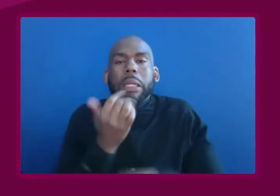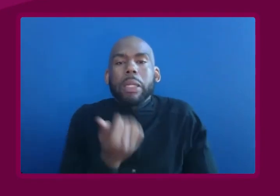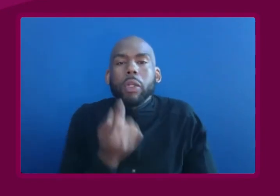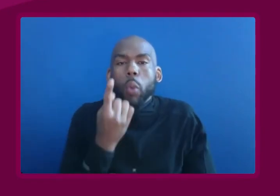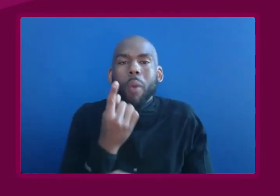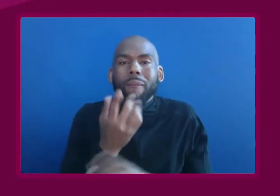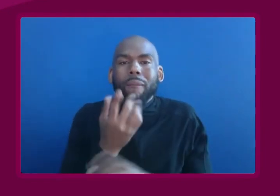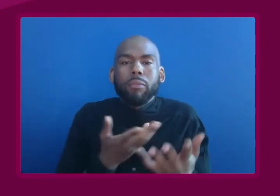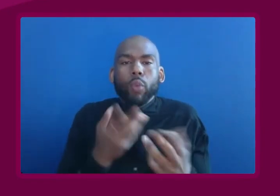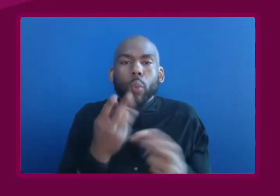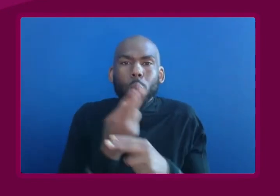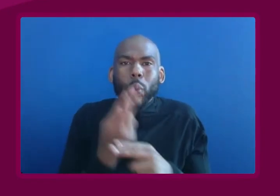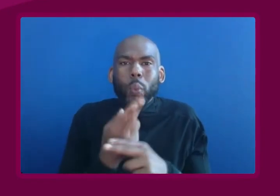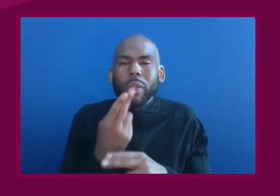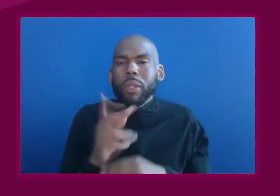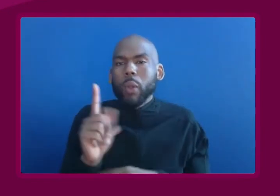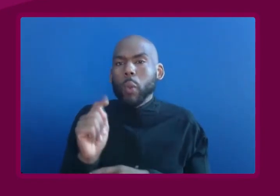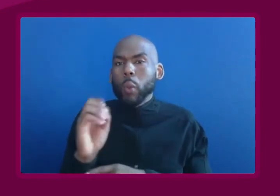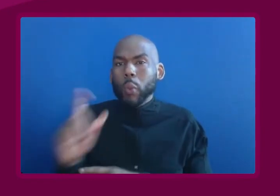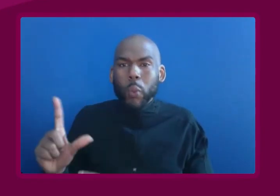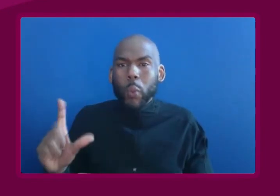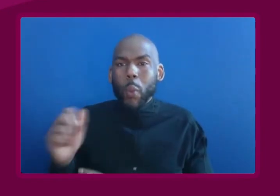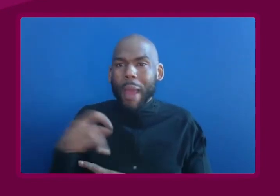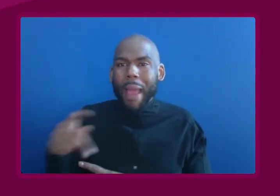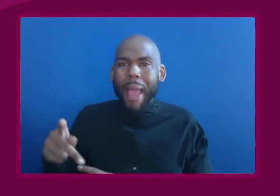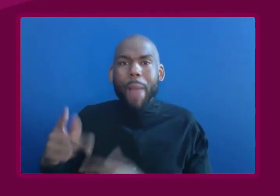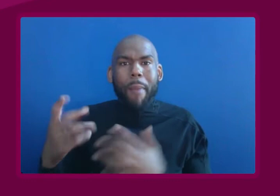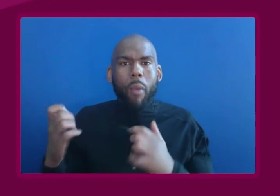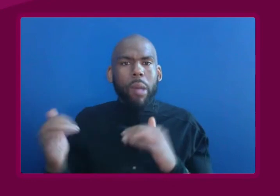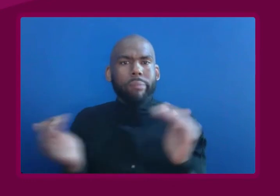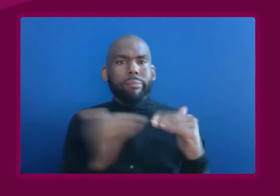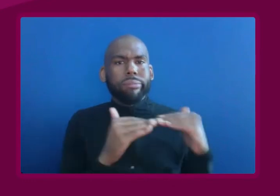with a tool or application in the same way.